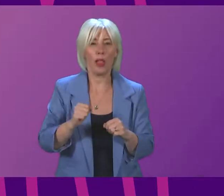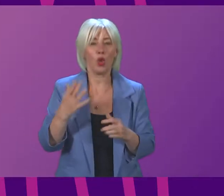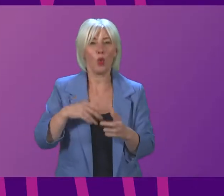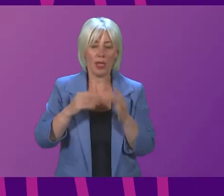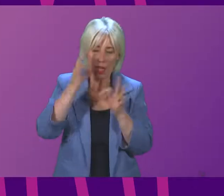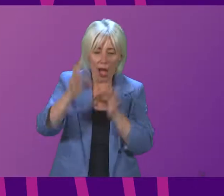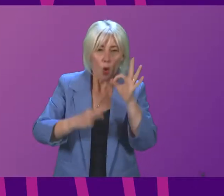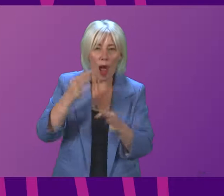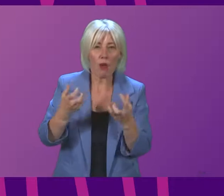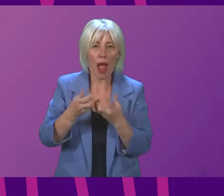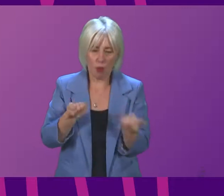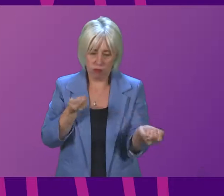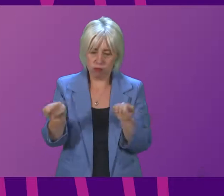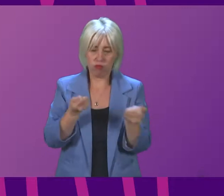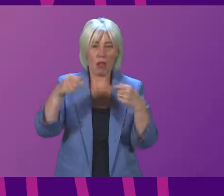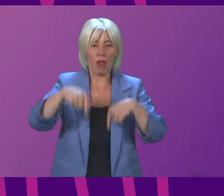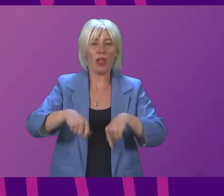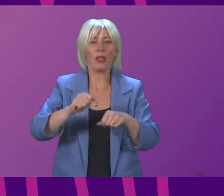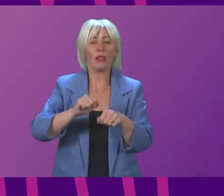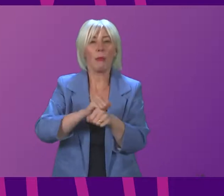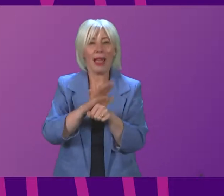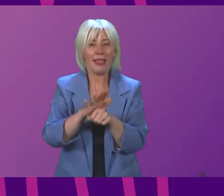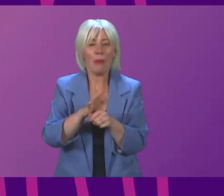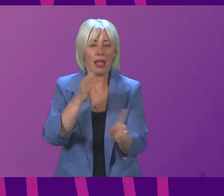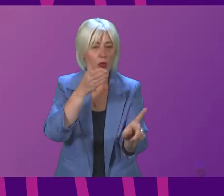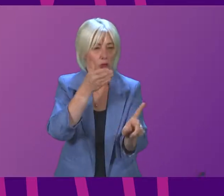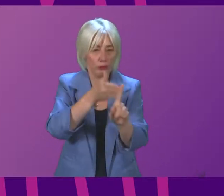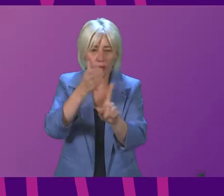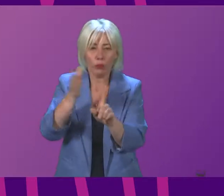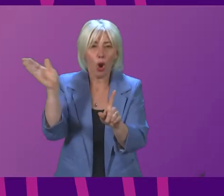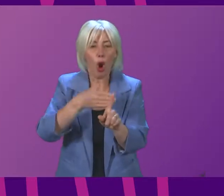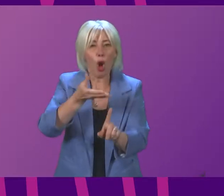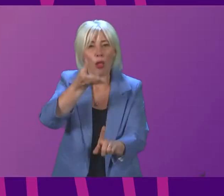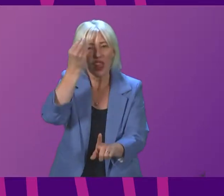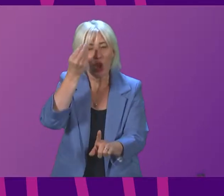the pandemic and to identify the lessons that we all need to learn. I pledge that the Scottish